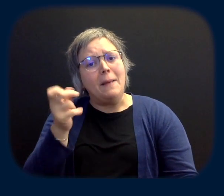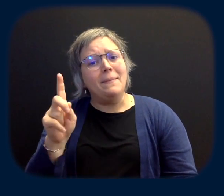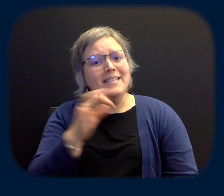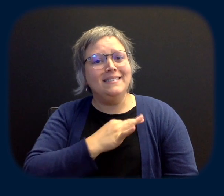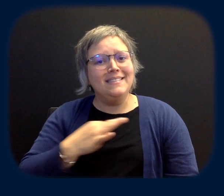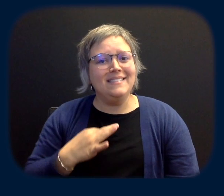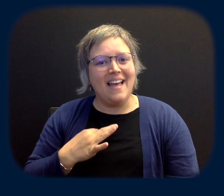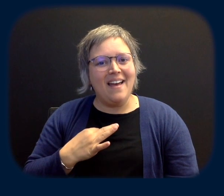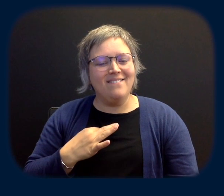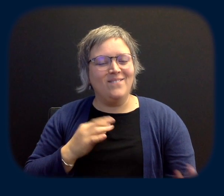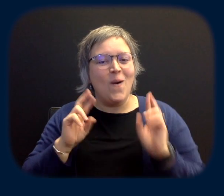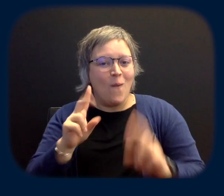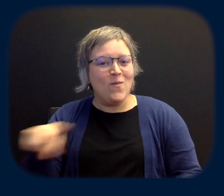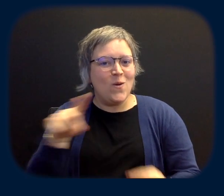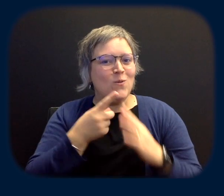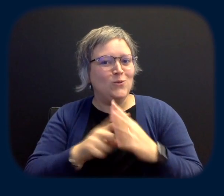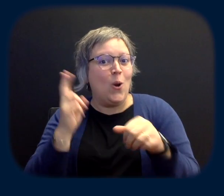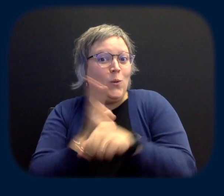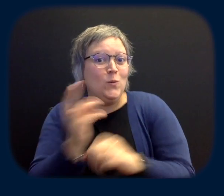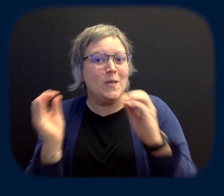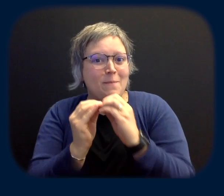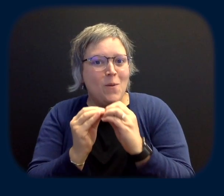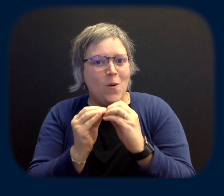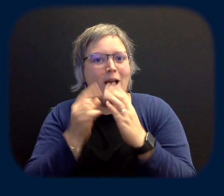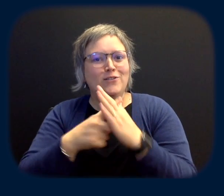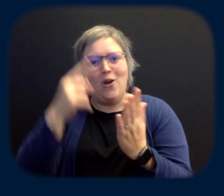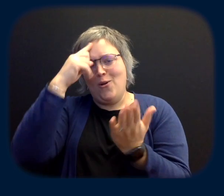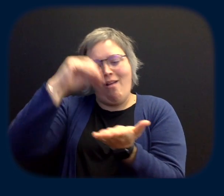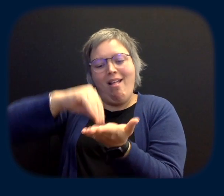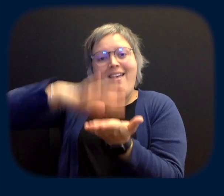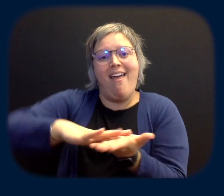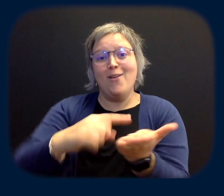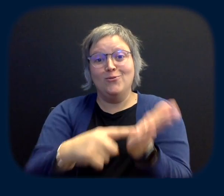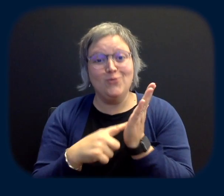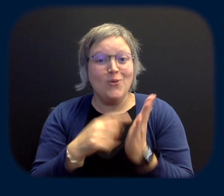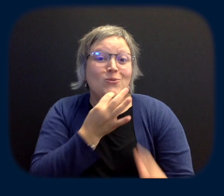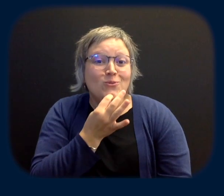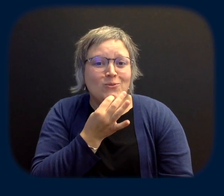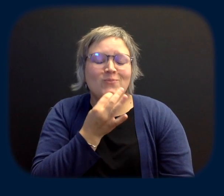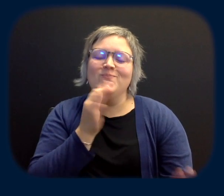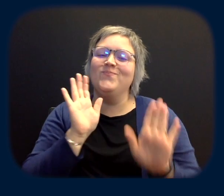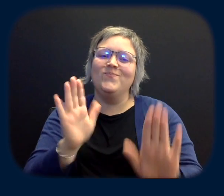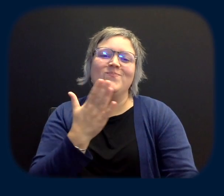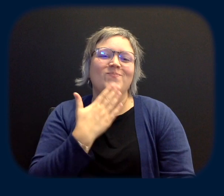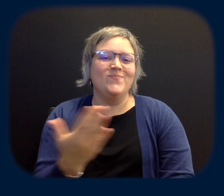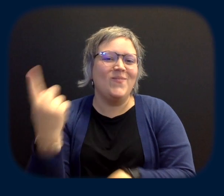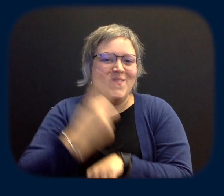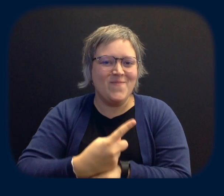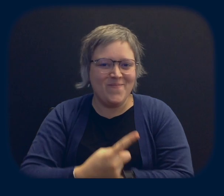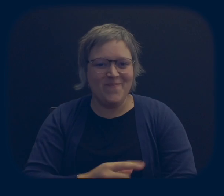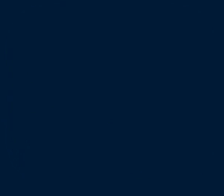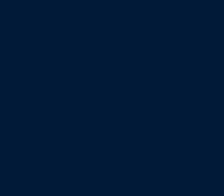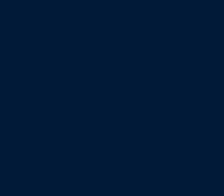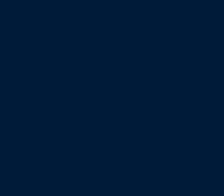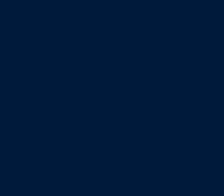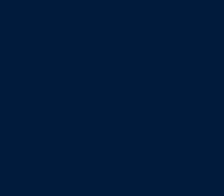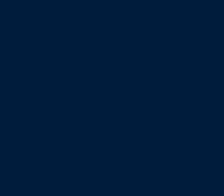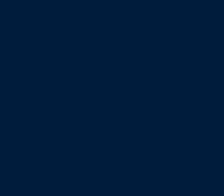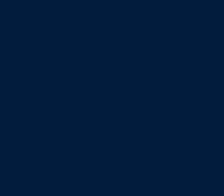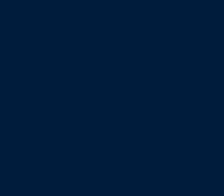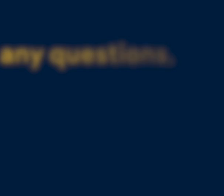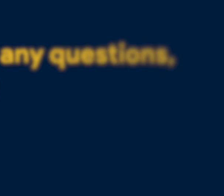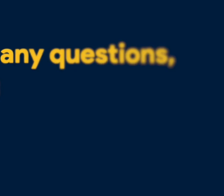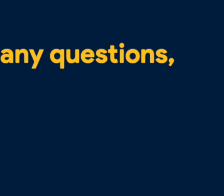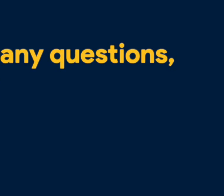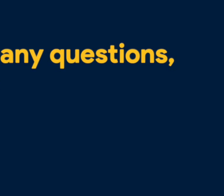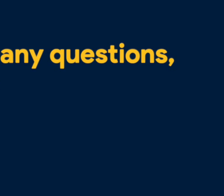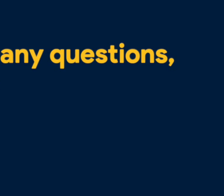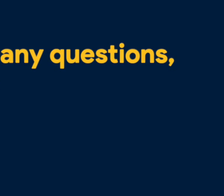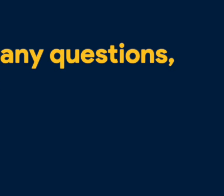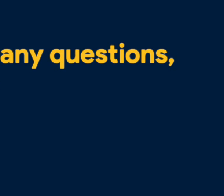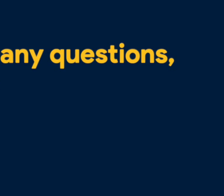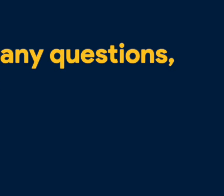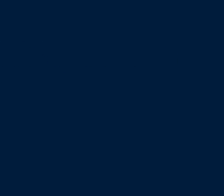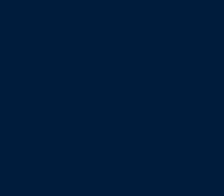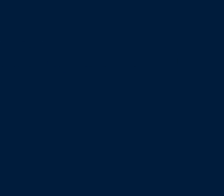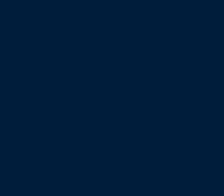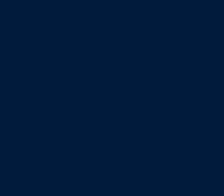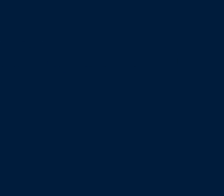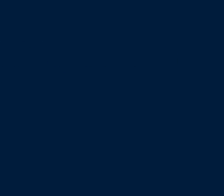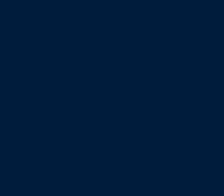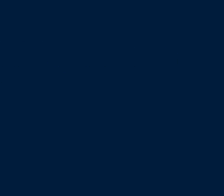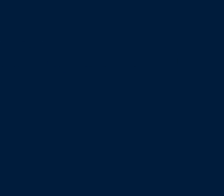see some of your thinking soon. Thank you so much. Have a great day!